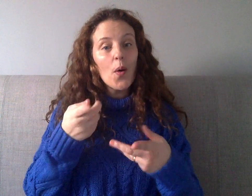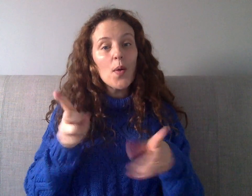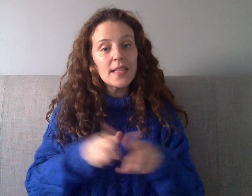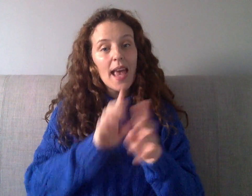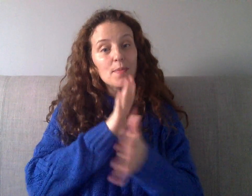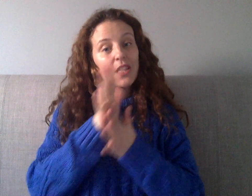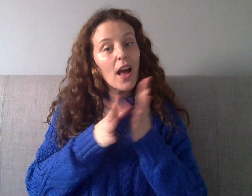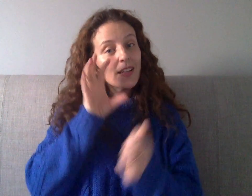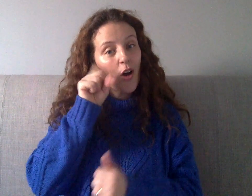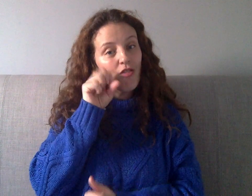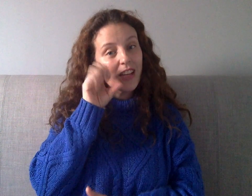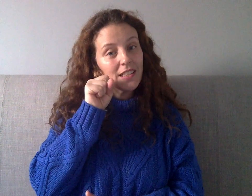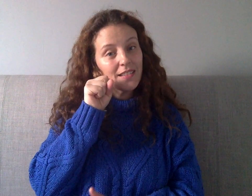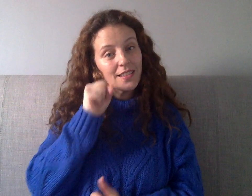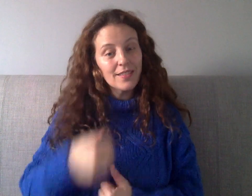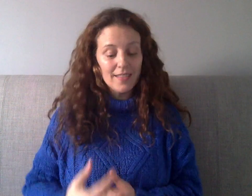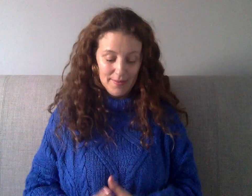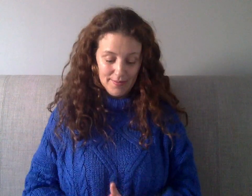Same sign as orange